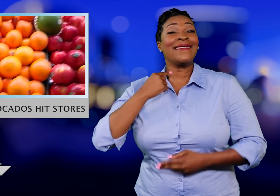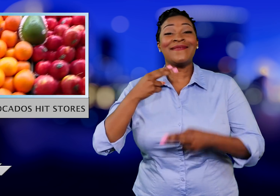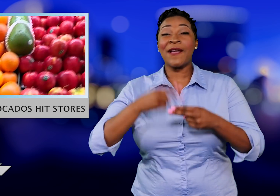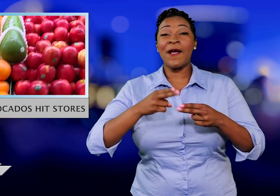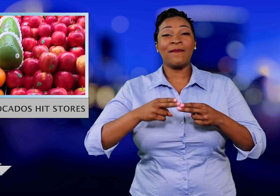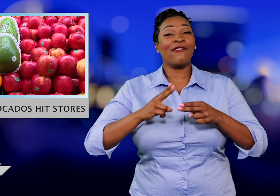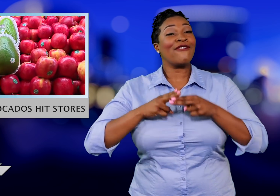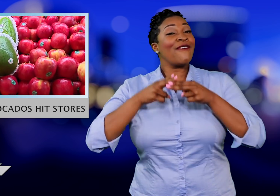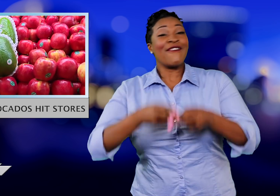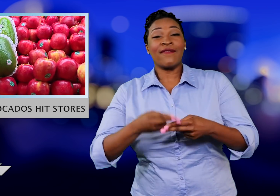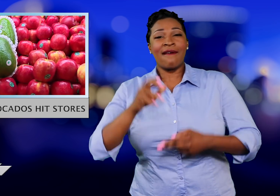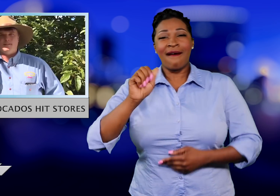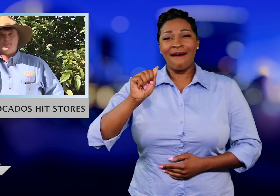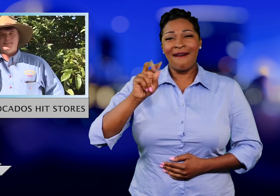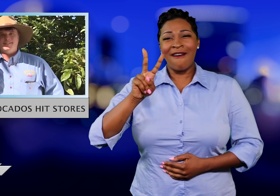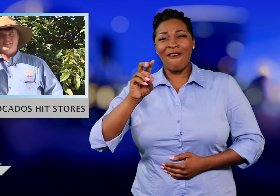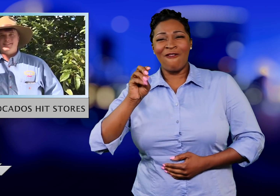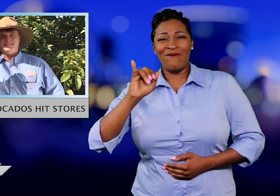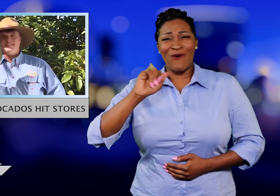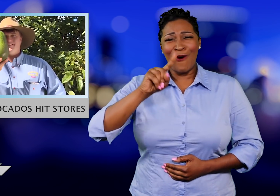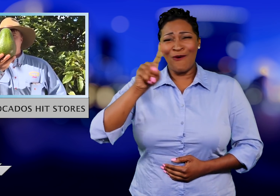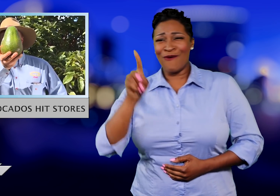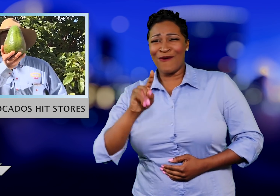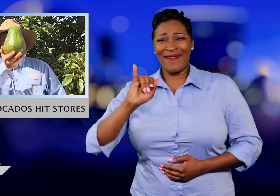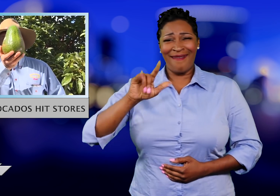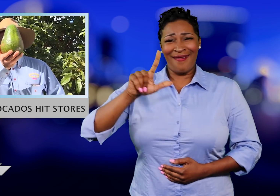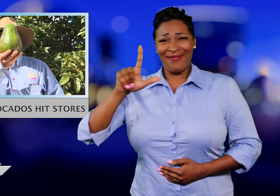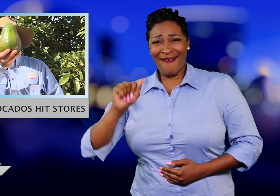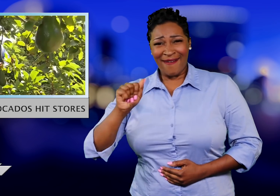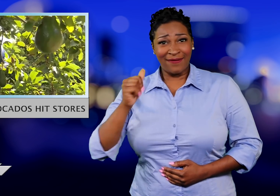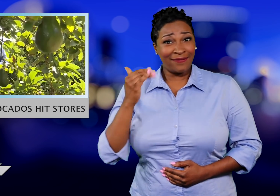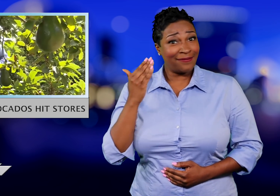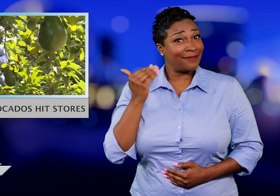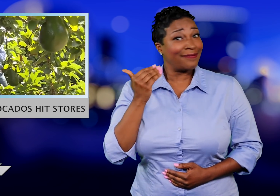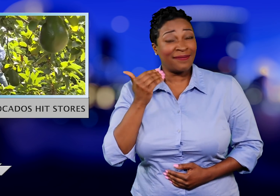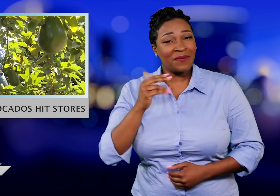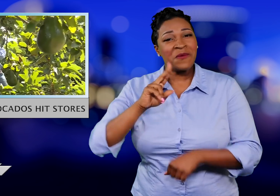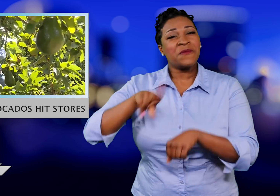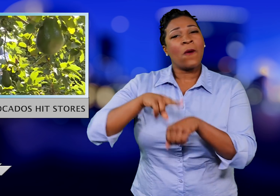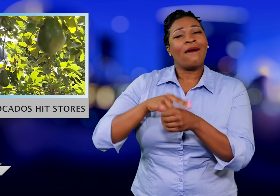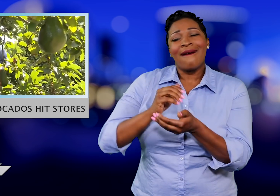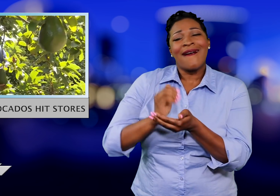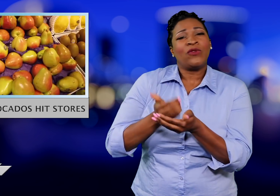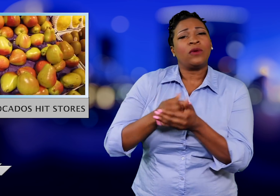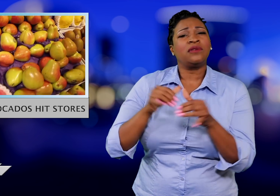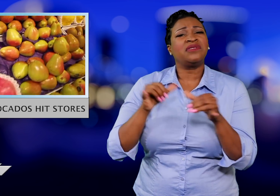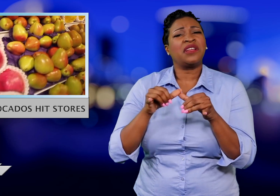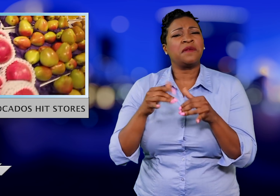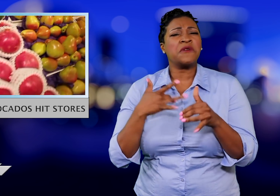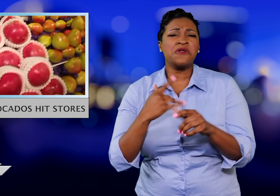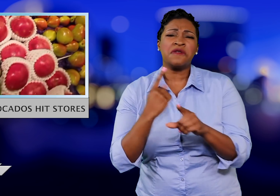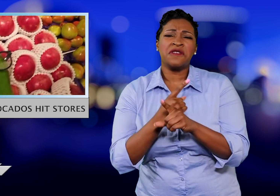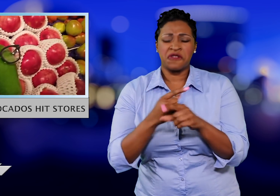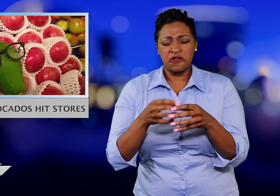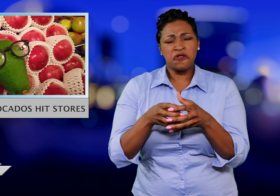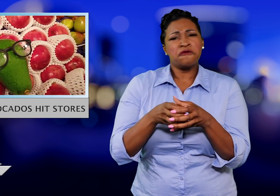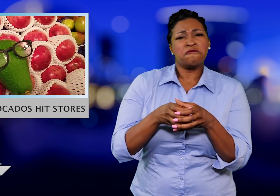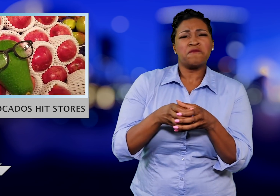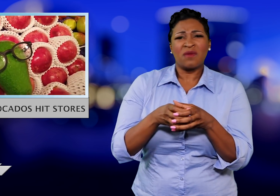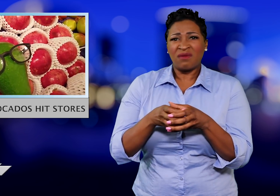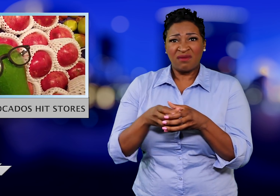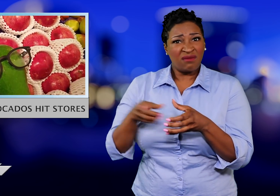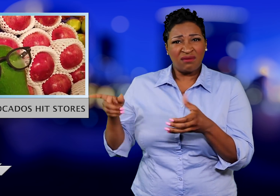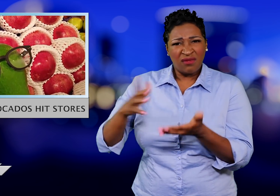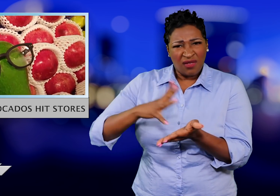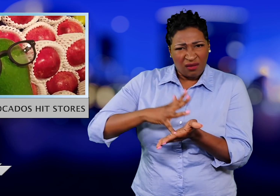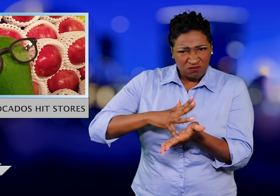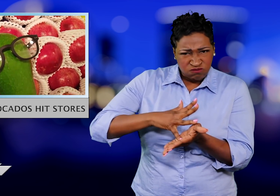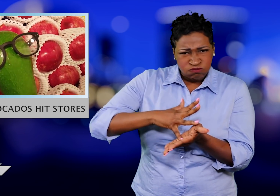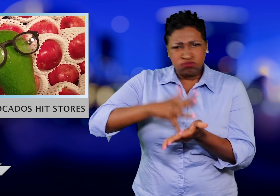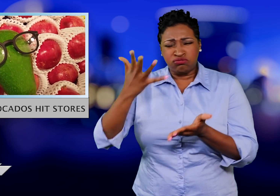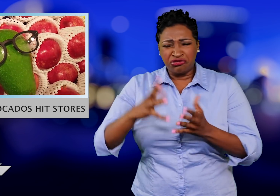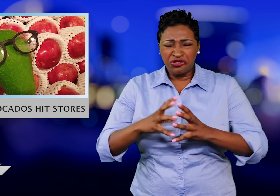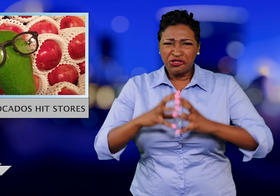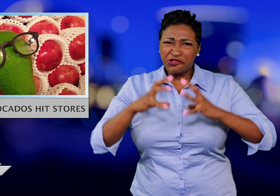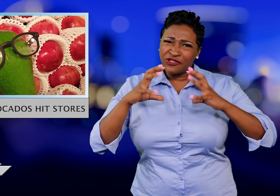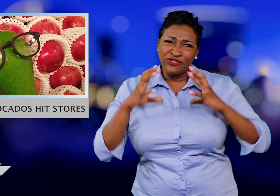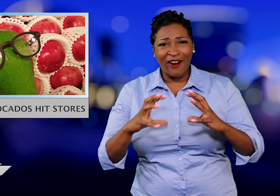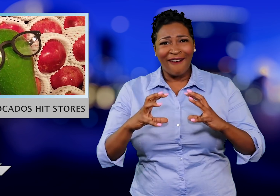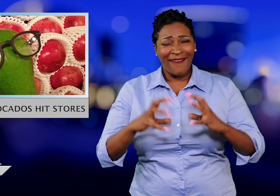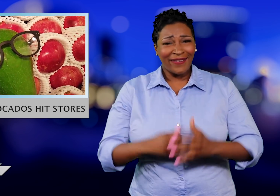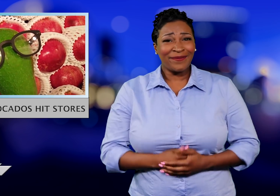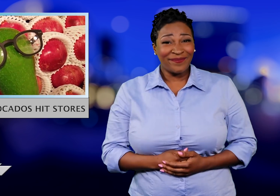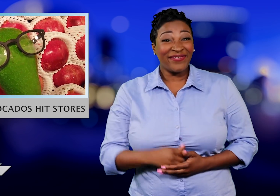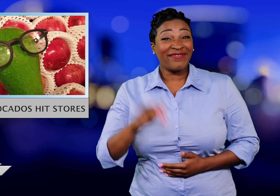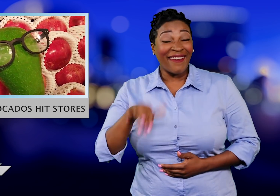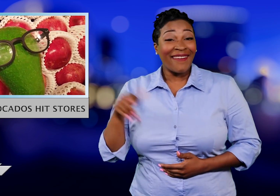It's nicknamed "avoizilla" because it's five times the size of a normal avocado.